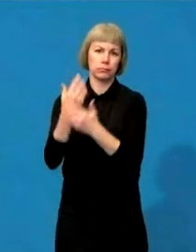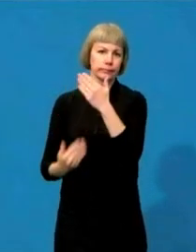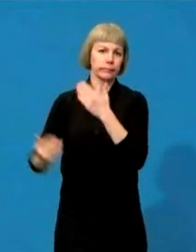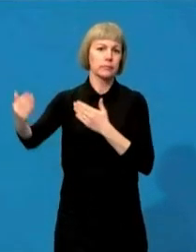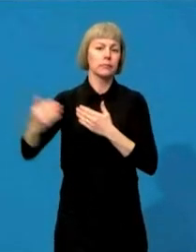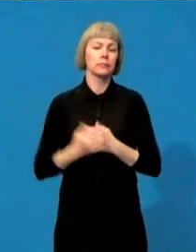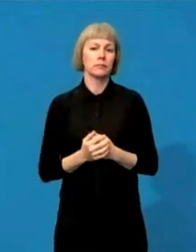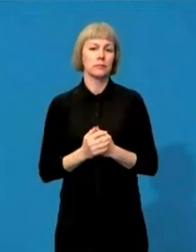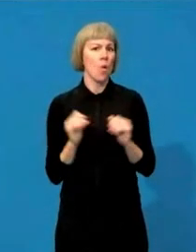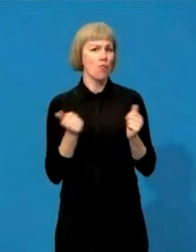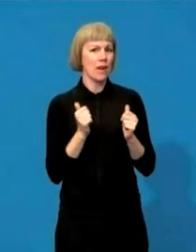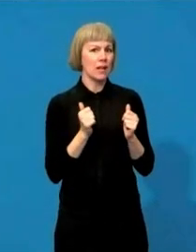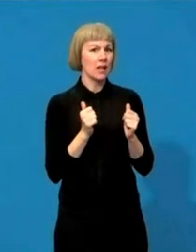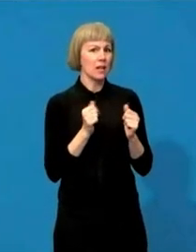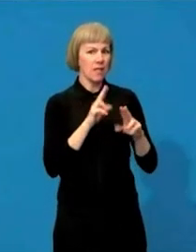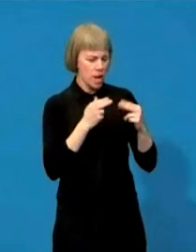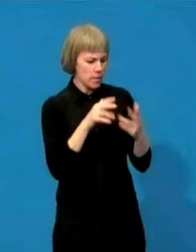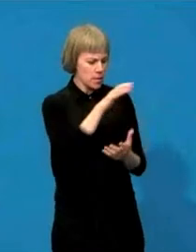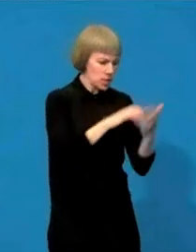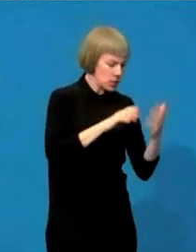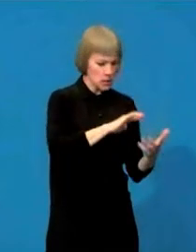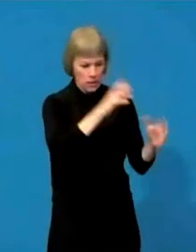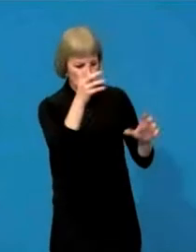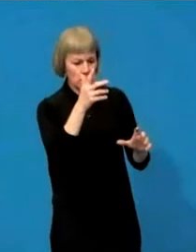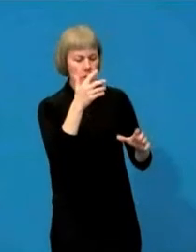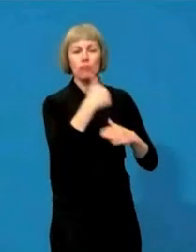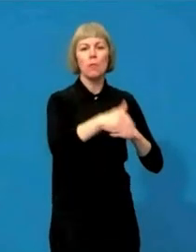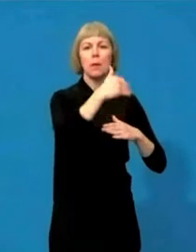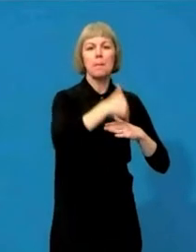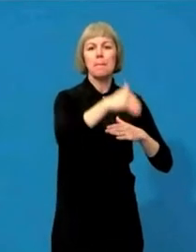that's causing the kids to be traumatised again, and you take them away to try to get